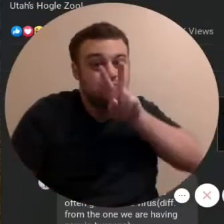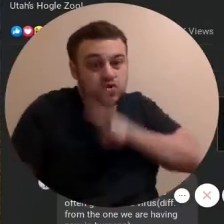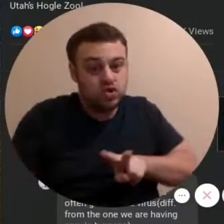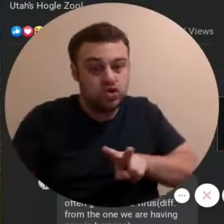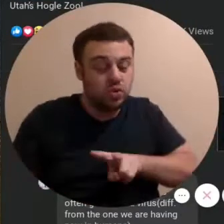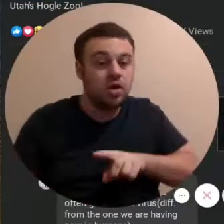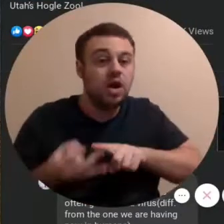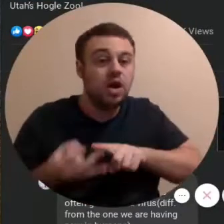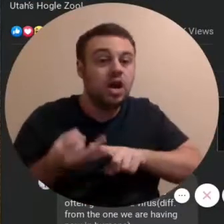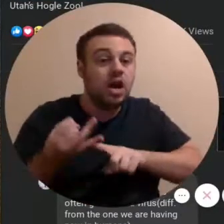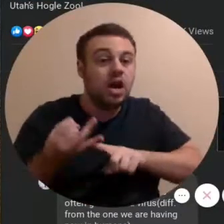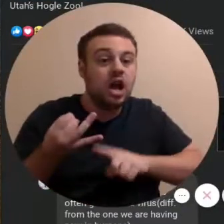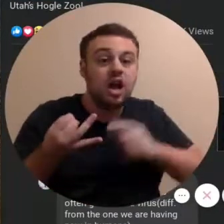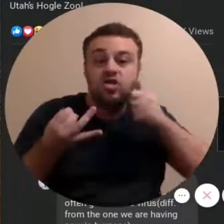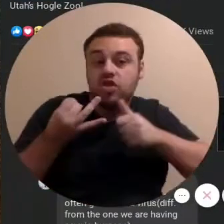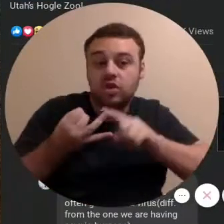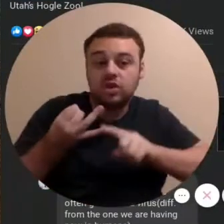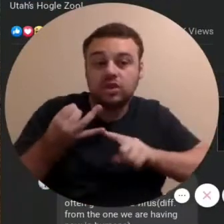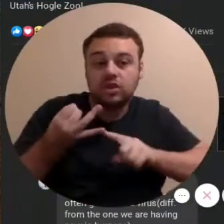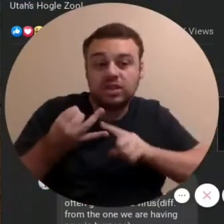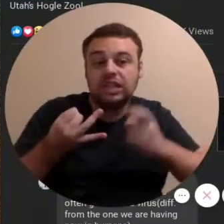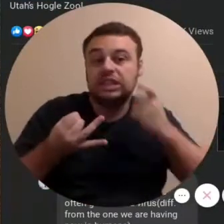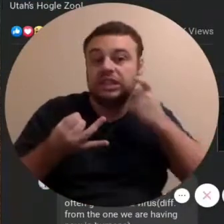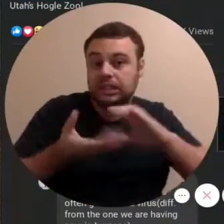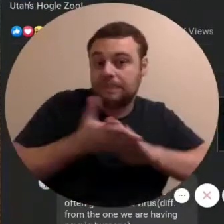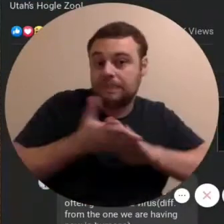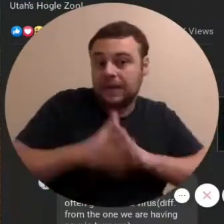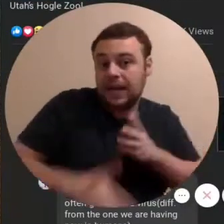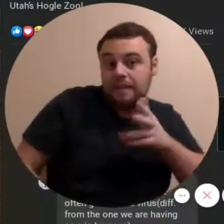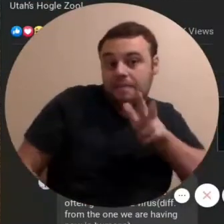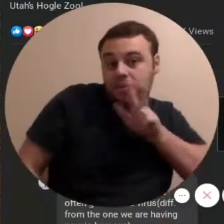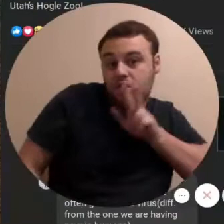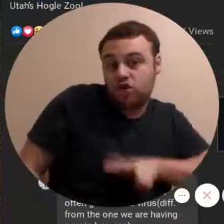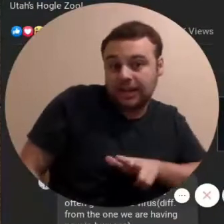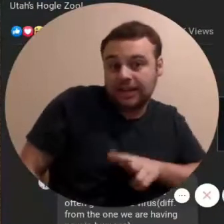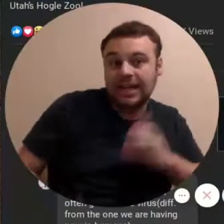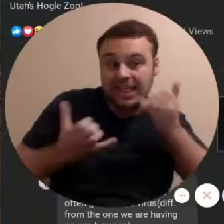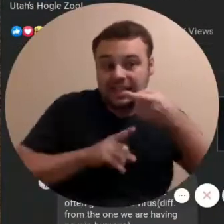at the beginning of this month. Brad: Hey a shout-out to Alpine Elementary, they had a field